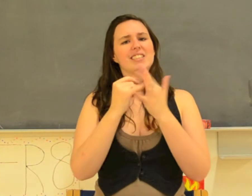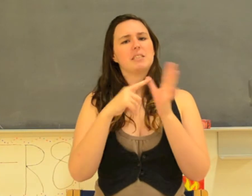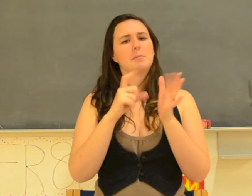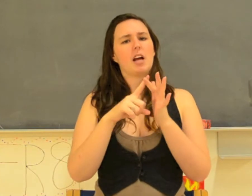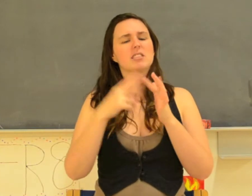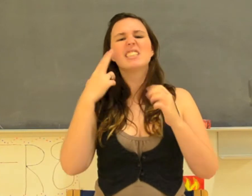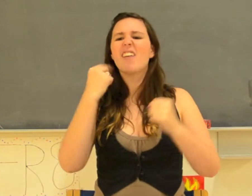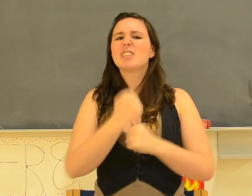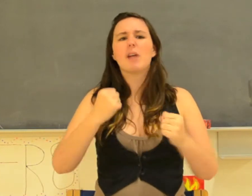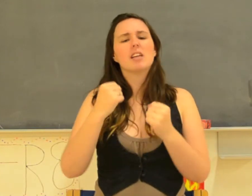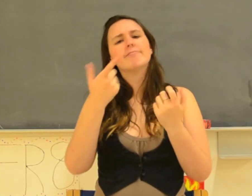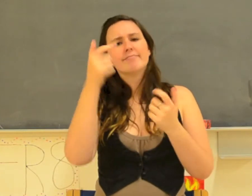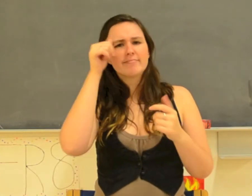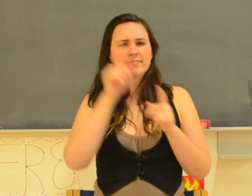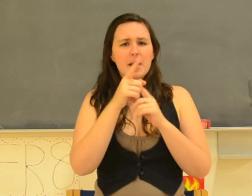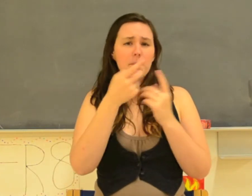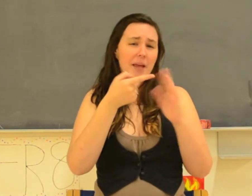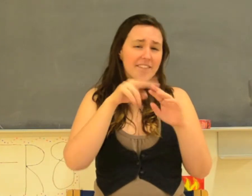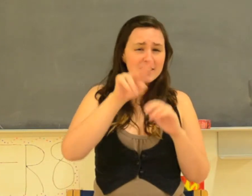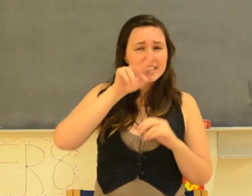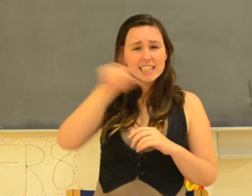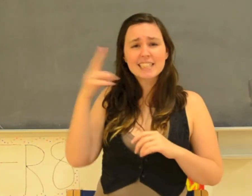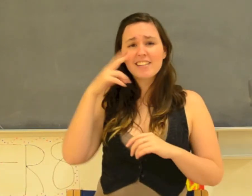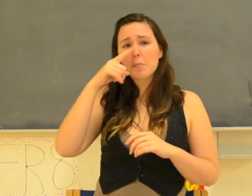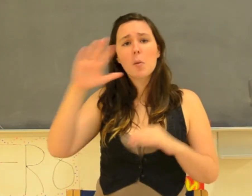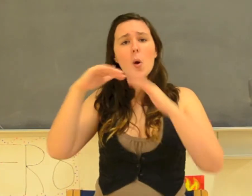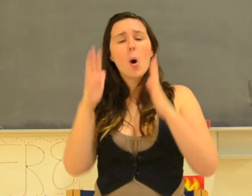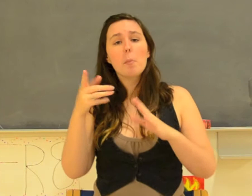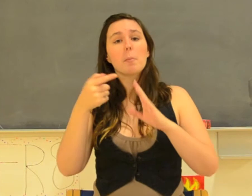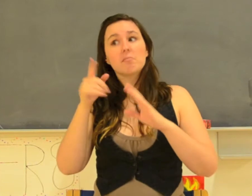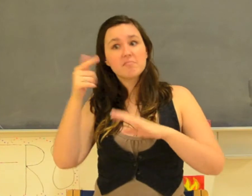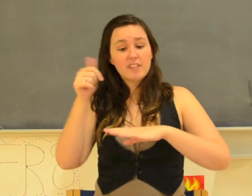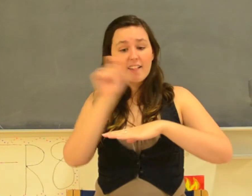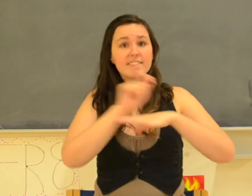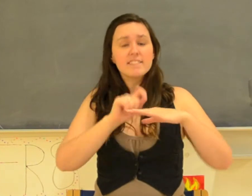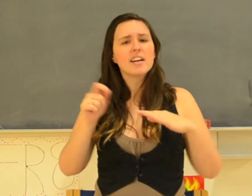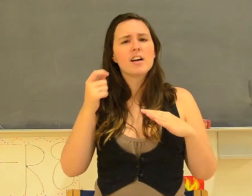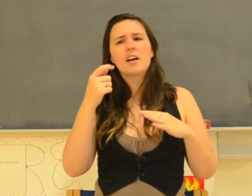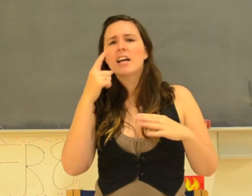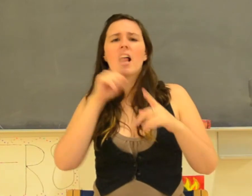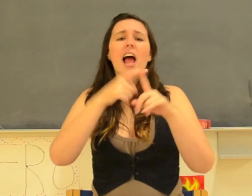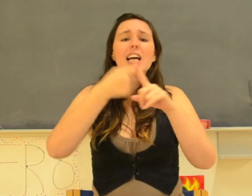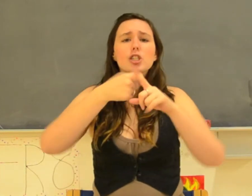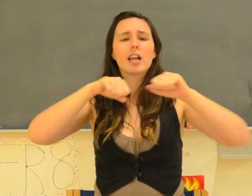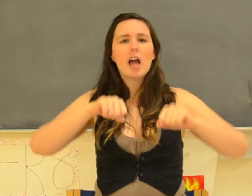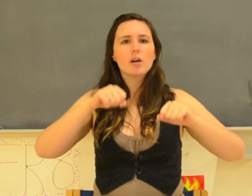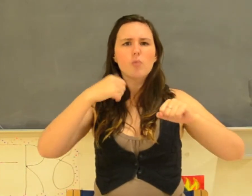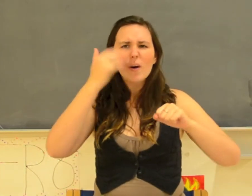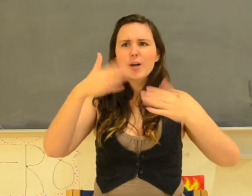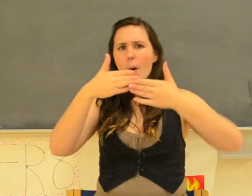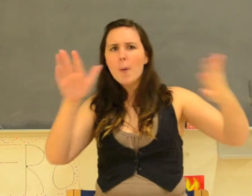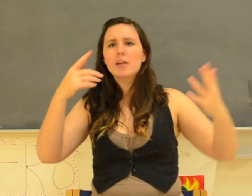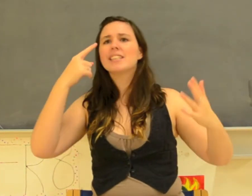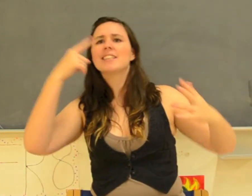Deaf Space. Which discussed about the architectual features of Deaf people's homes, such as the wide-open